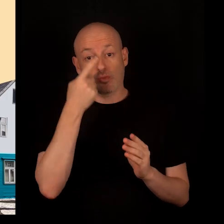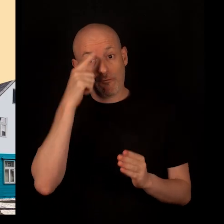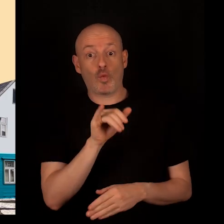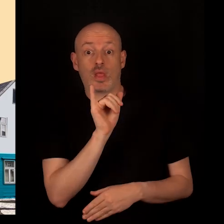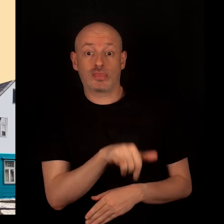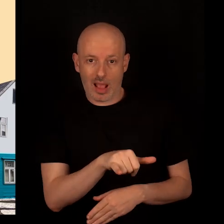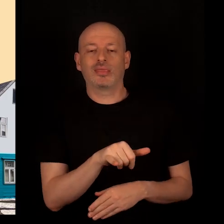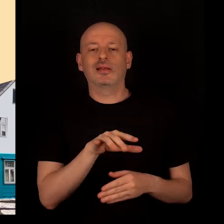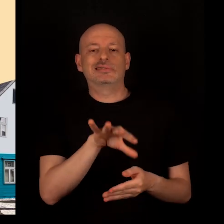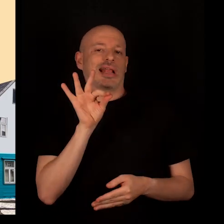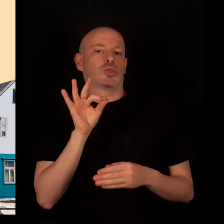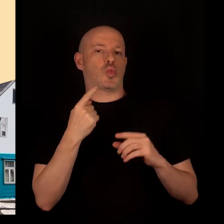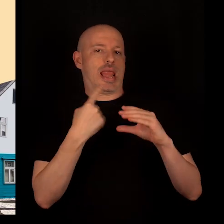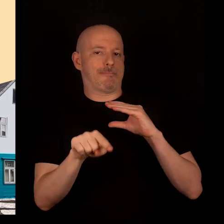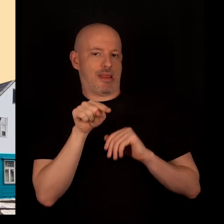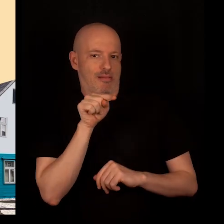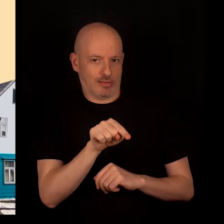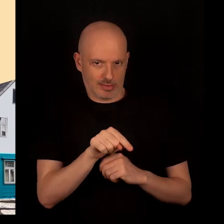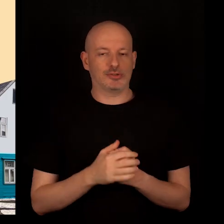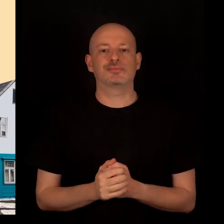for that, with the selection email.